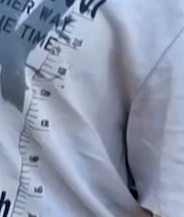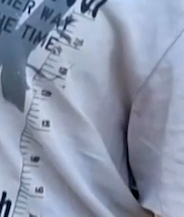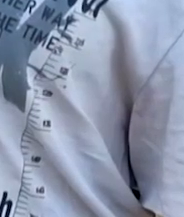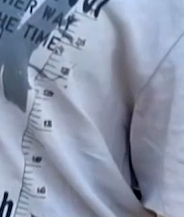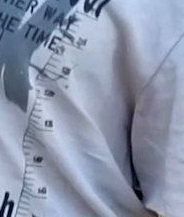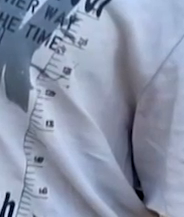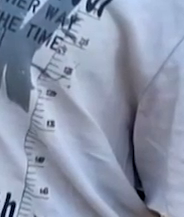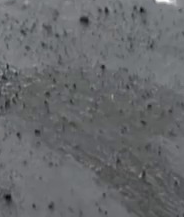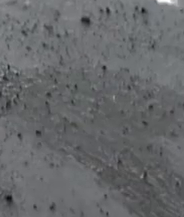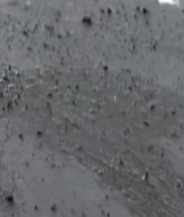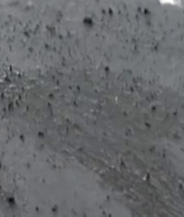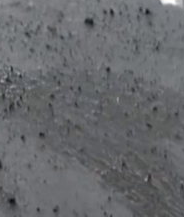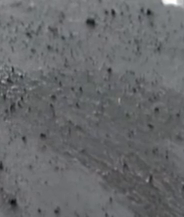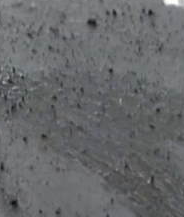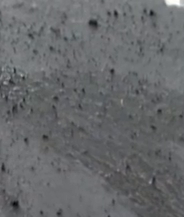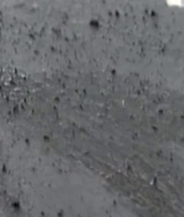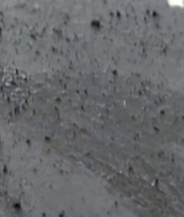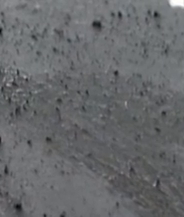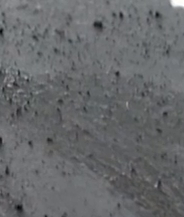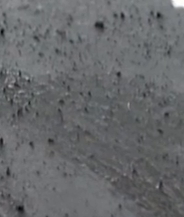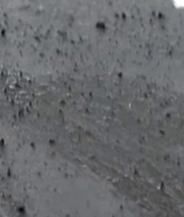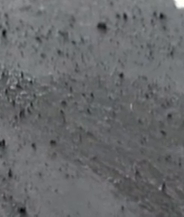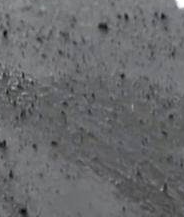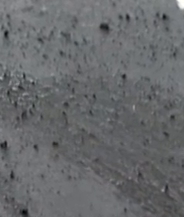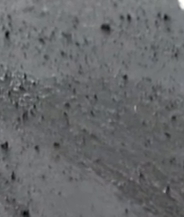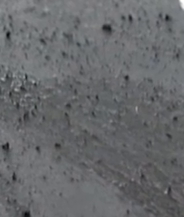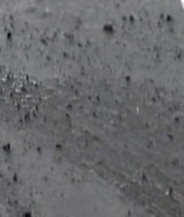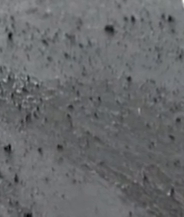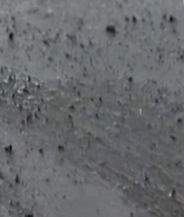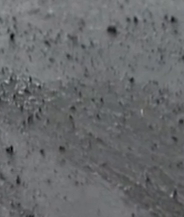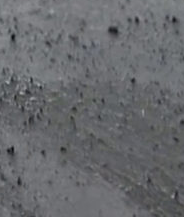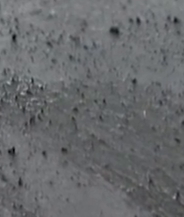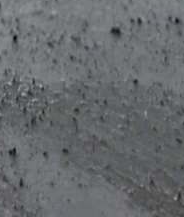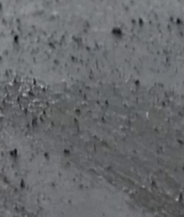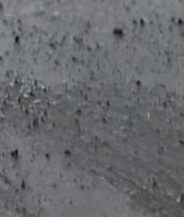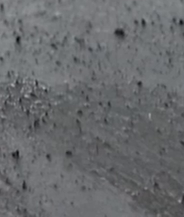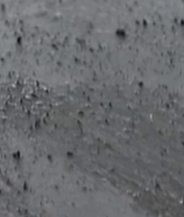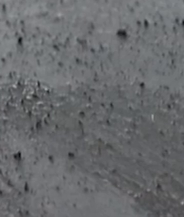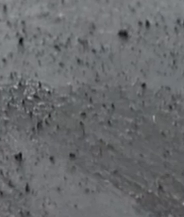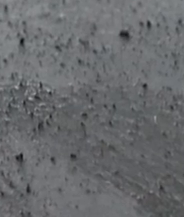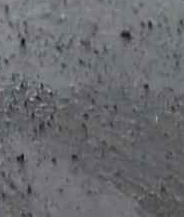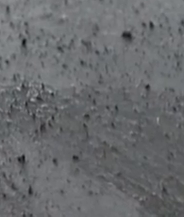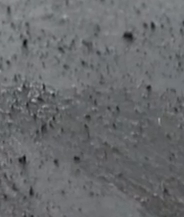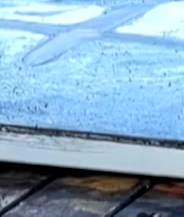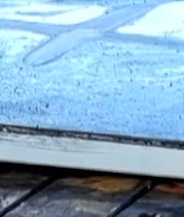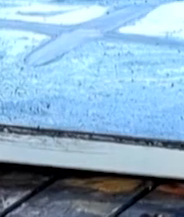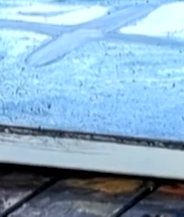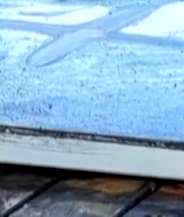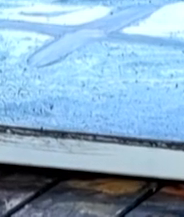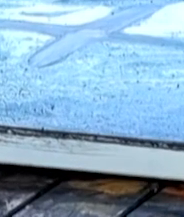eight times since 1994. In addition to her artistry, Aunty Mabel is a strong lore and cultural woman,